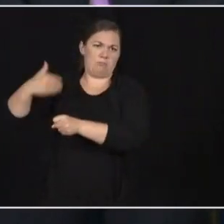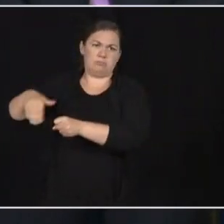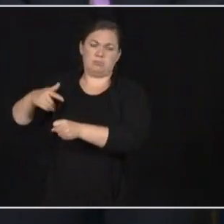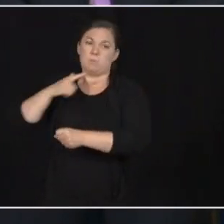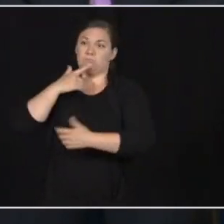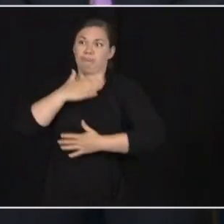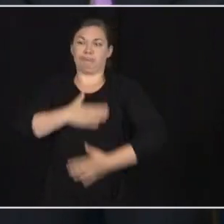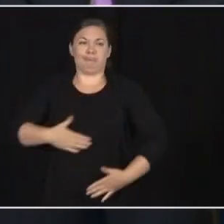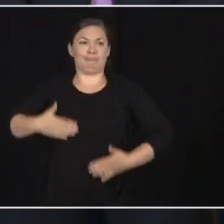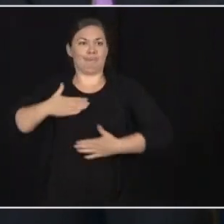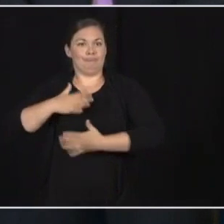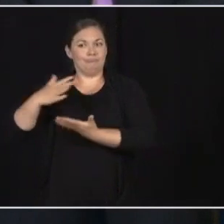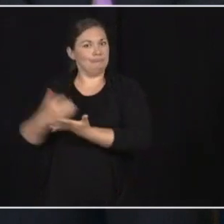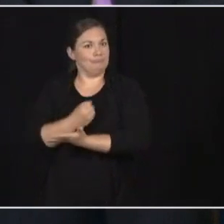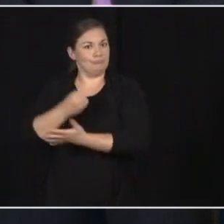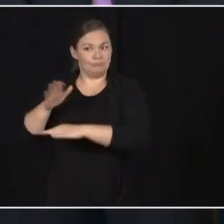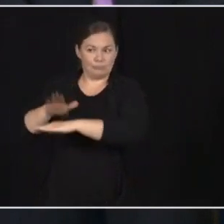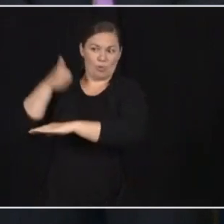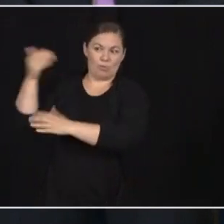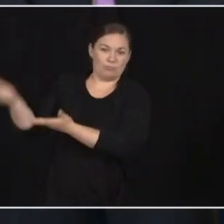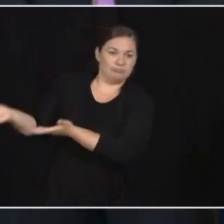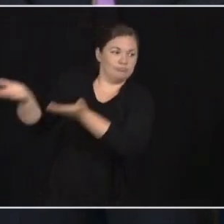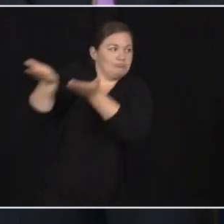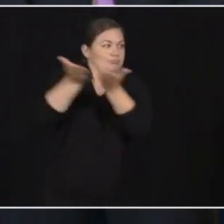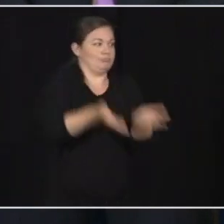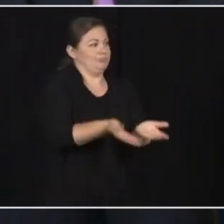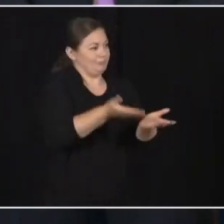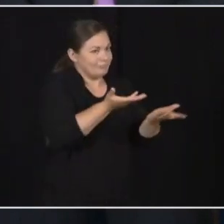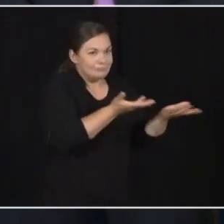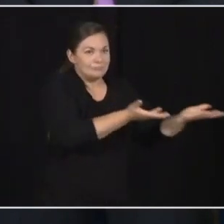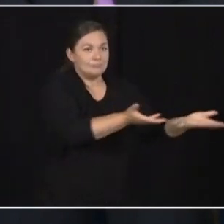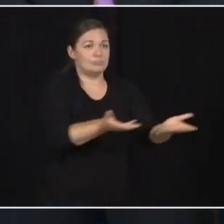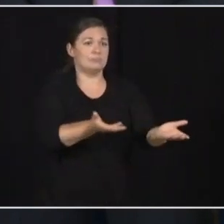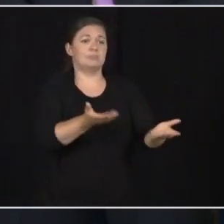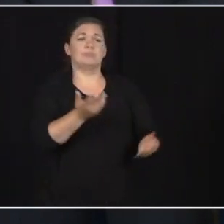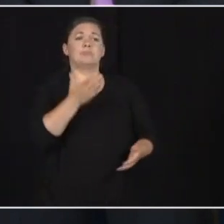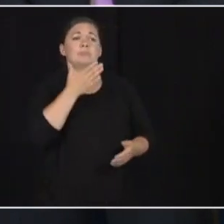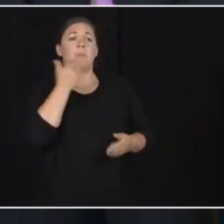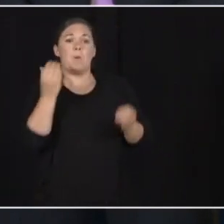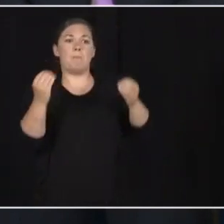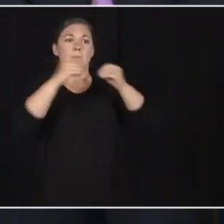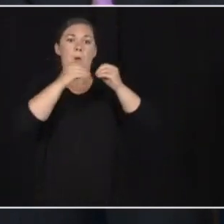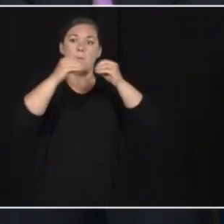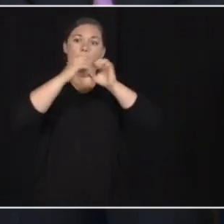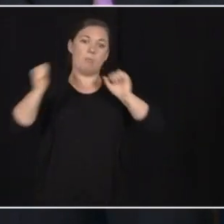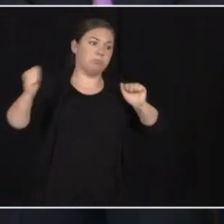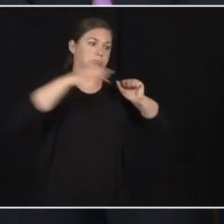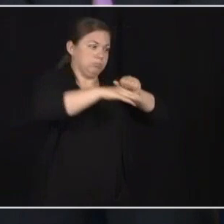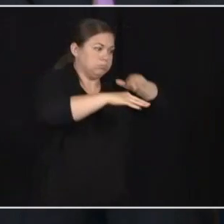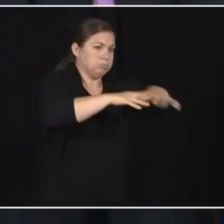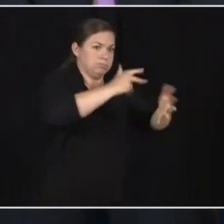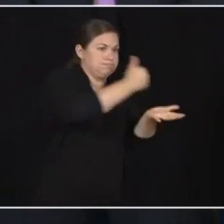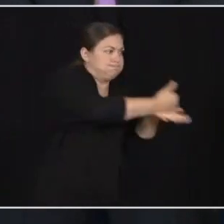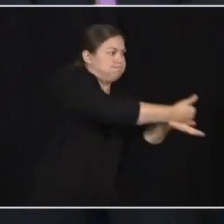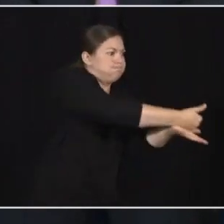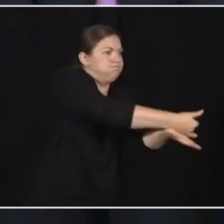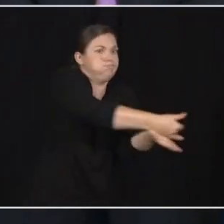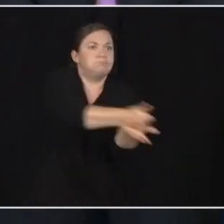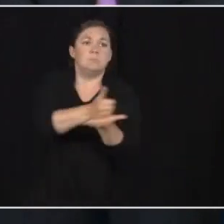I think they are very talented people and they do a great job and I just appreciate them taking their timeout.